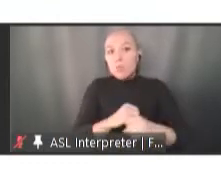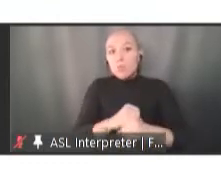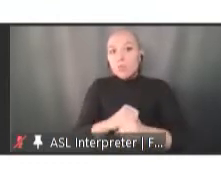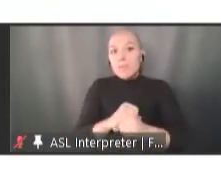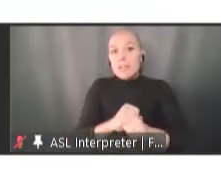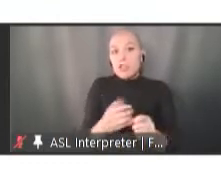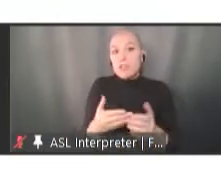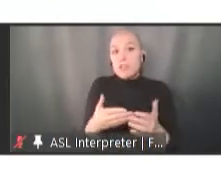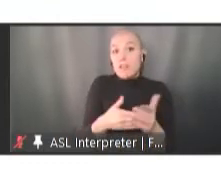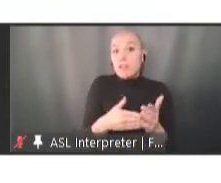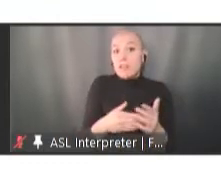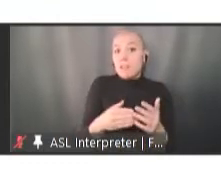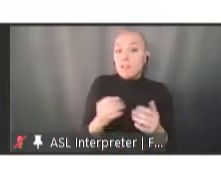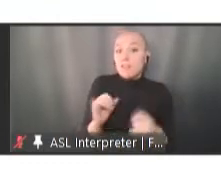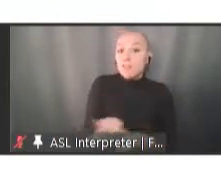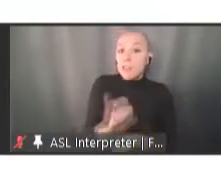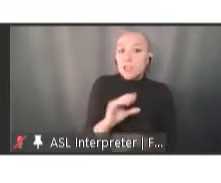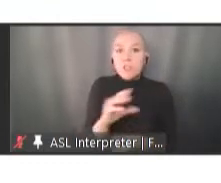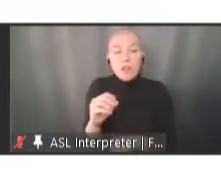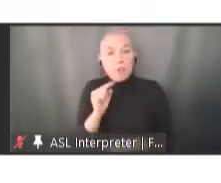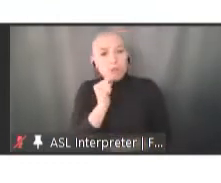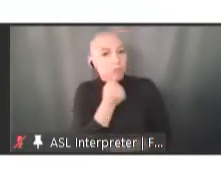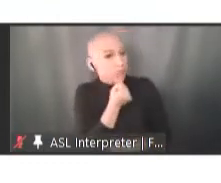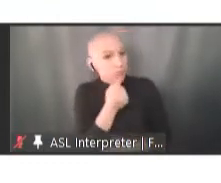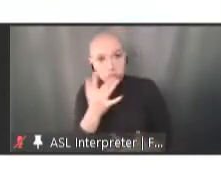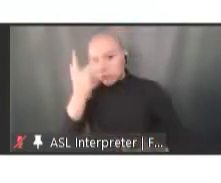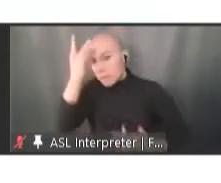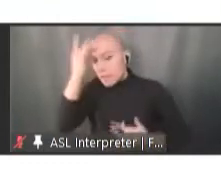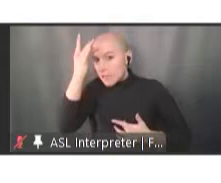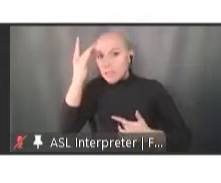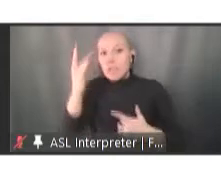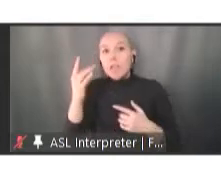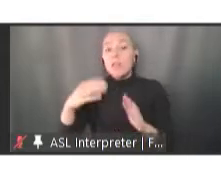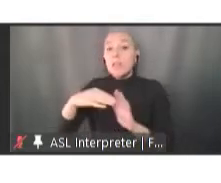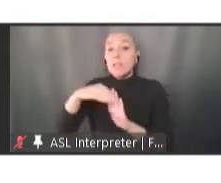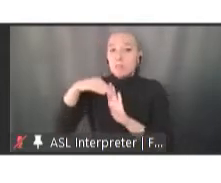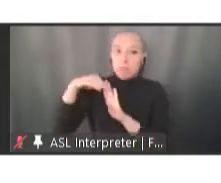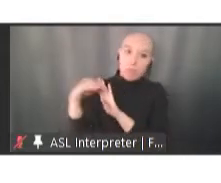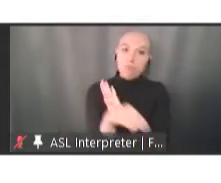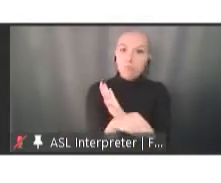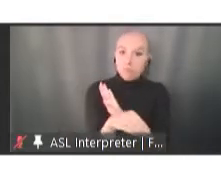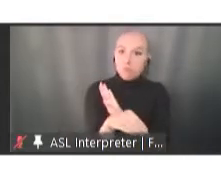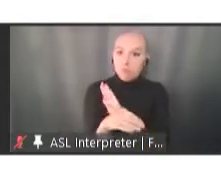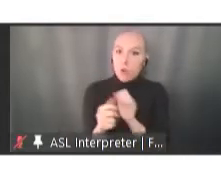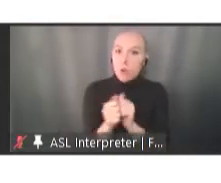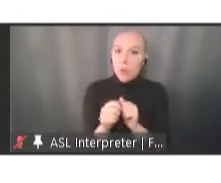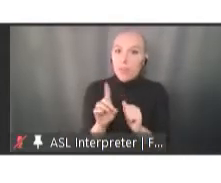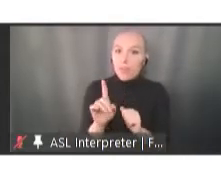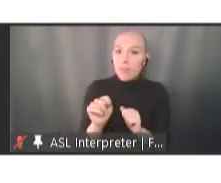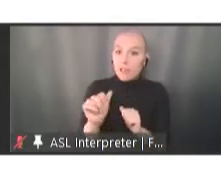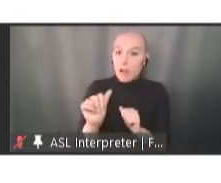for some groups declined with the emergence of Delta and waiting for a vaccine-induced immunity.